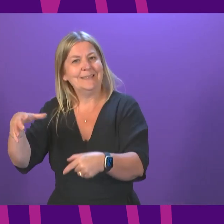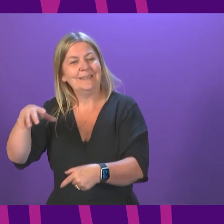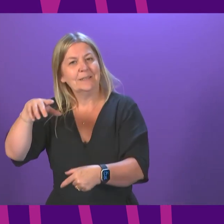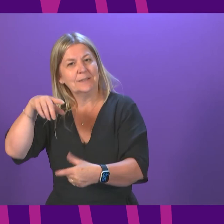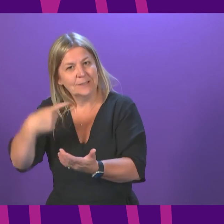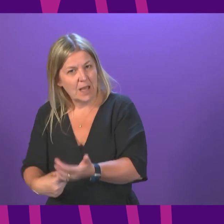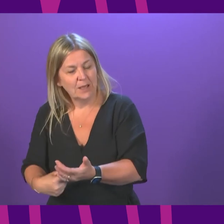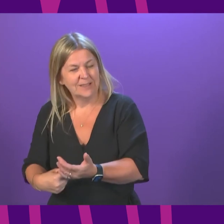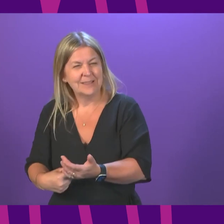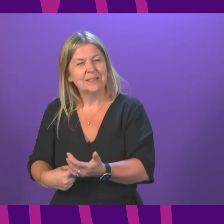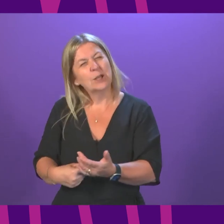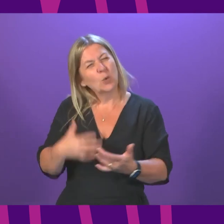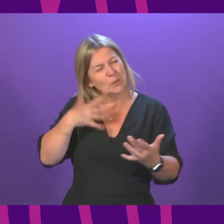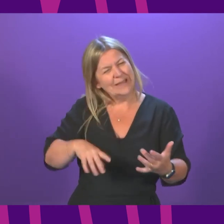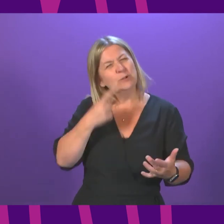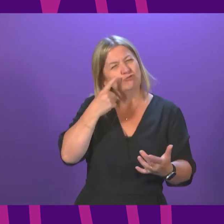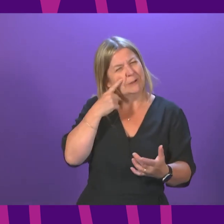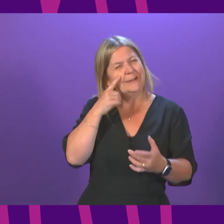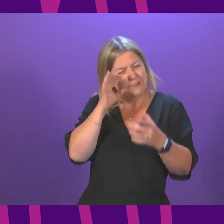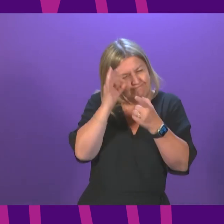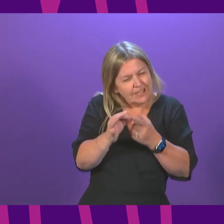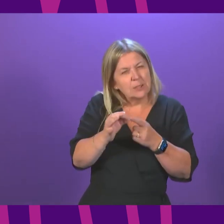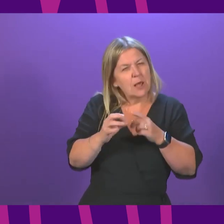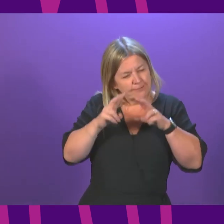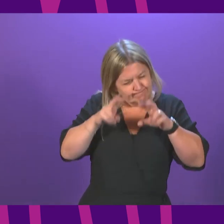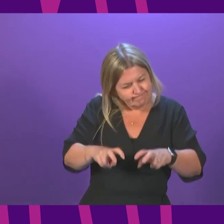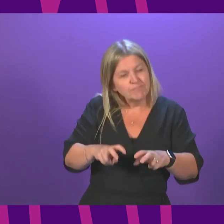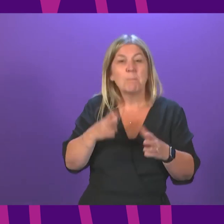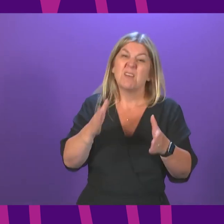The delta variant is moderately resistant to vaccines, particularly in people who have